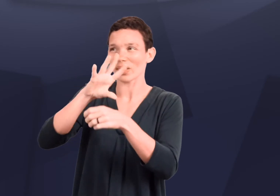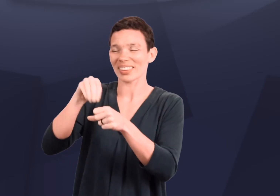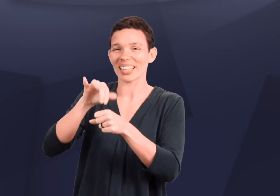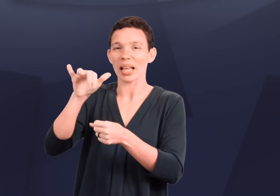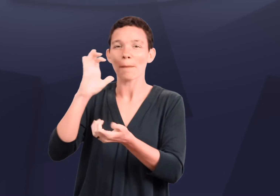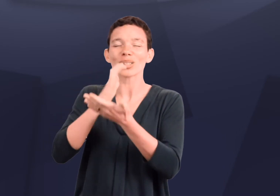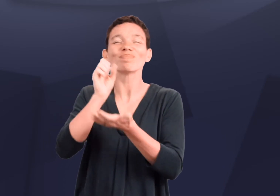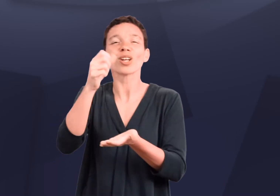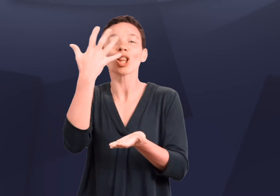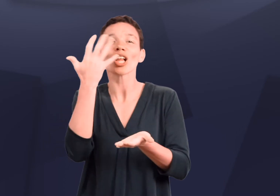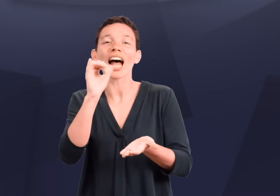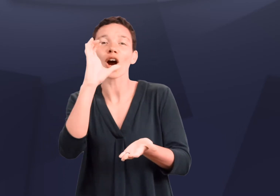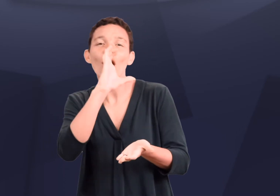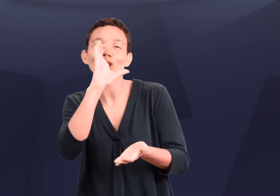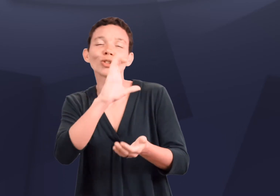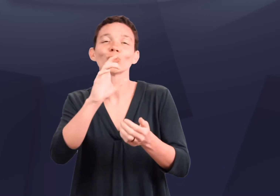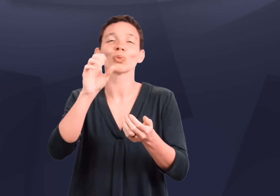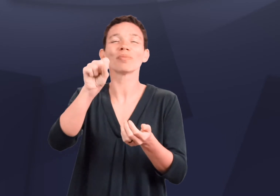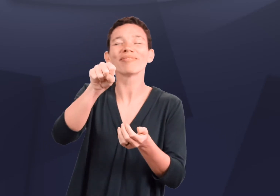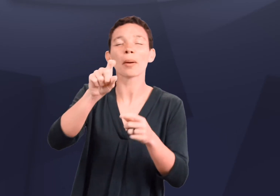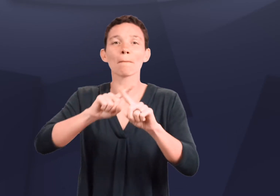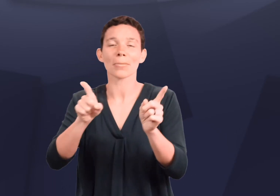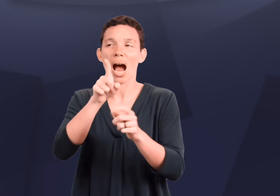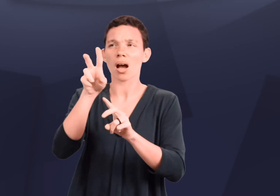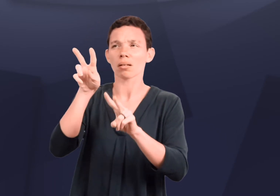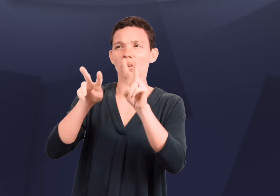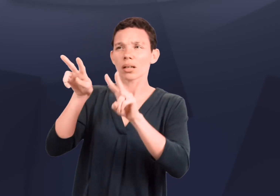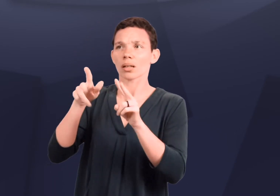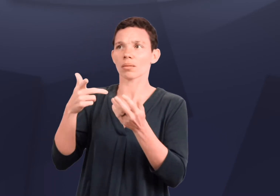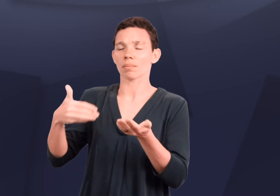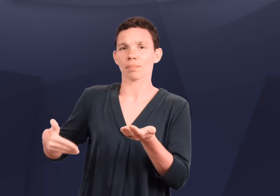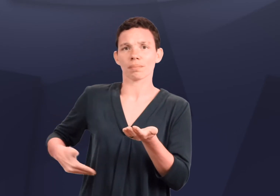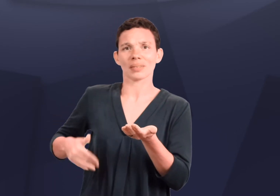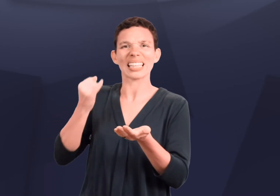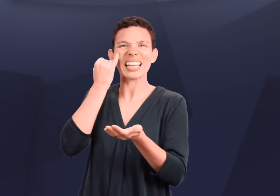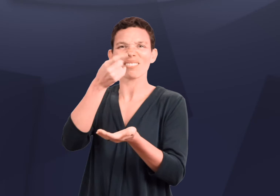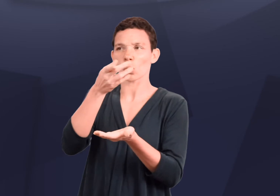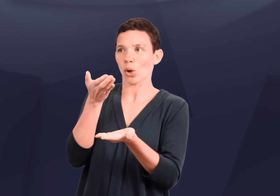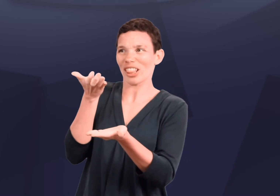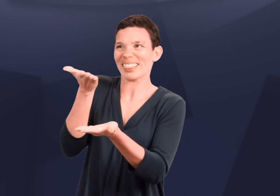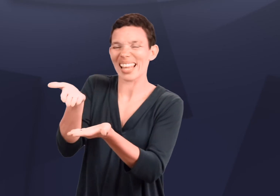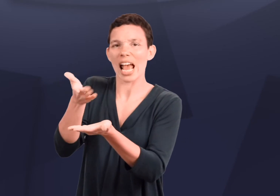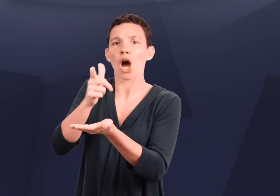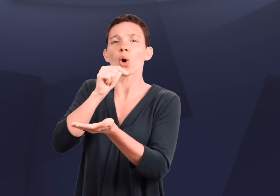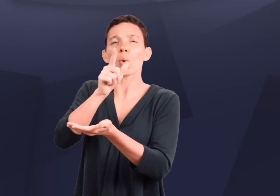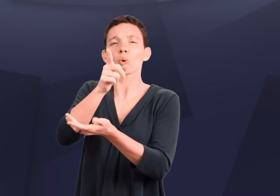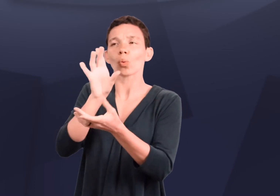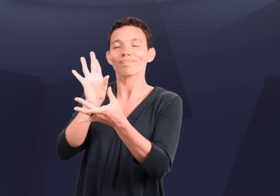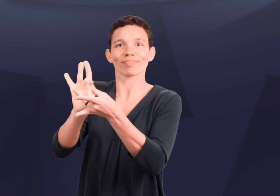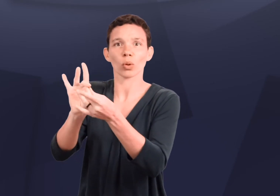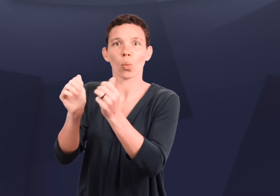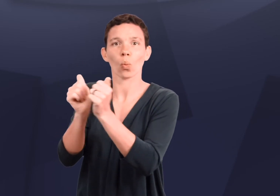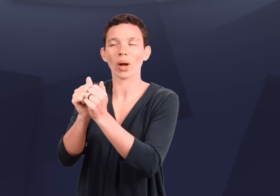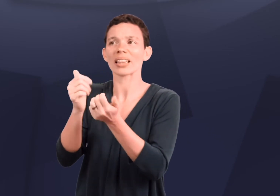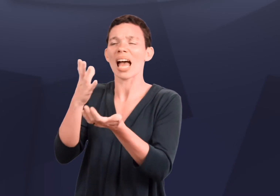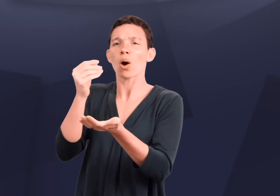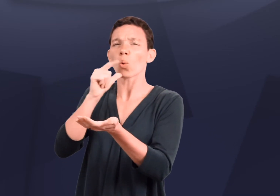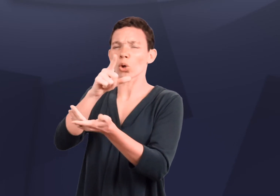What assumptions do you make about each person that you see in the picture? Yes, I recognize it's an illustration, but what was your initial reaction?